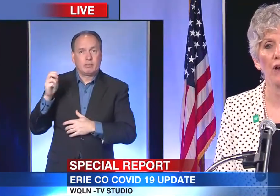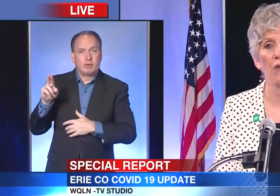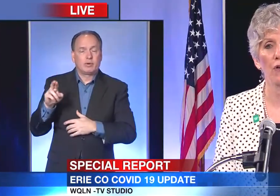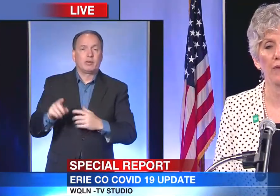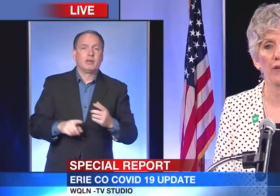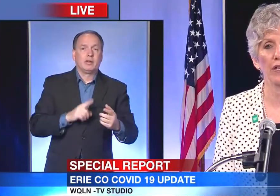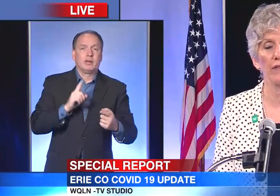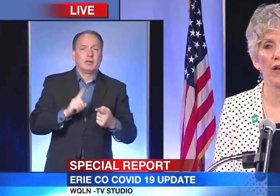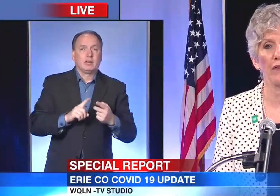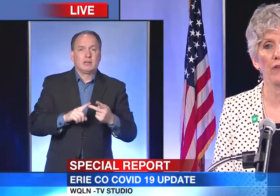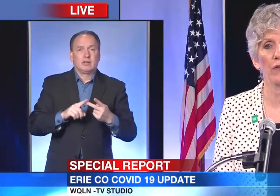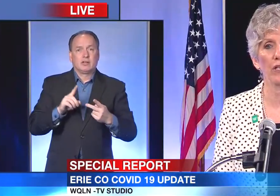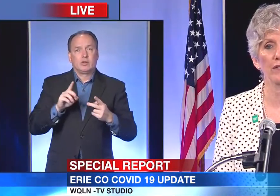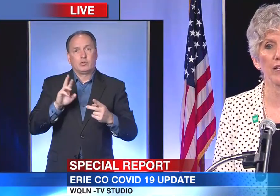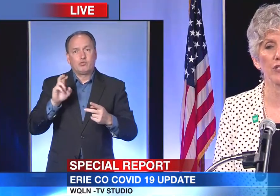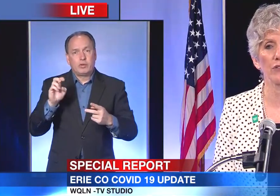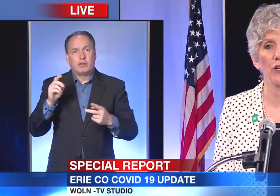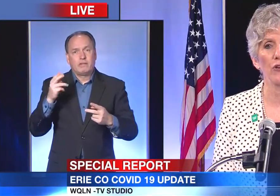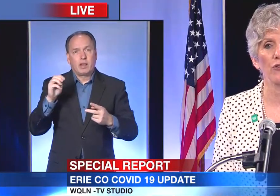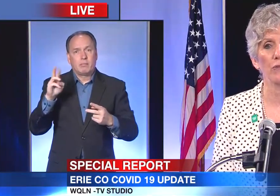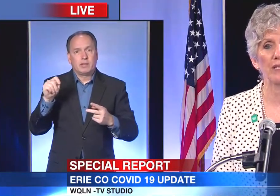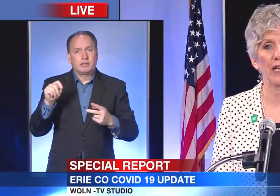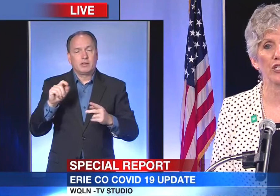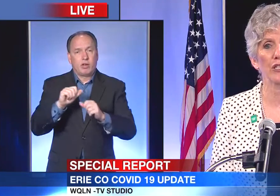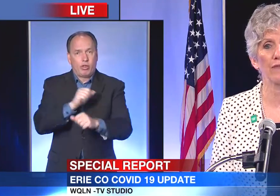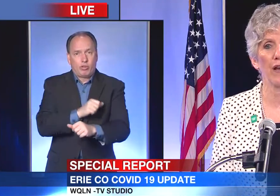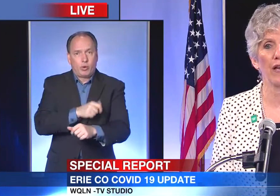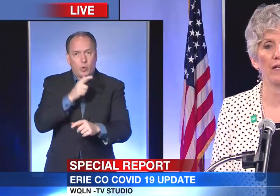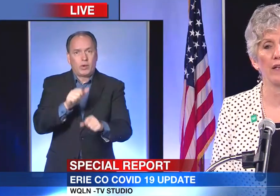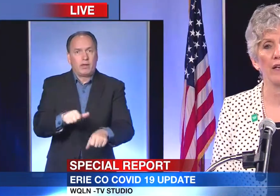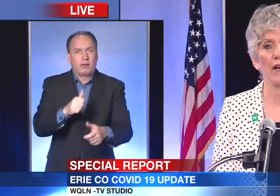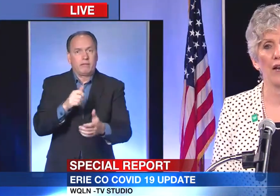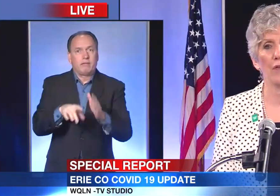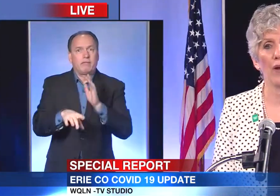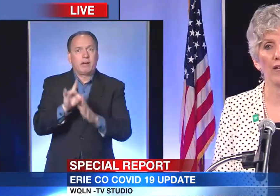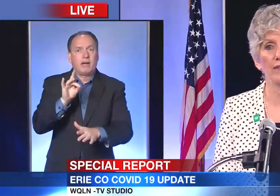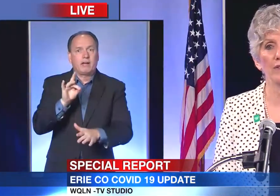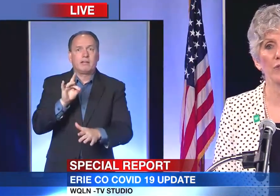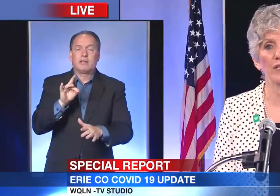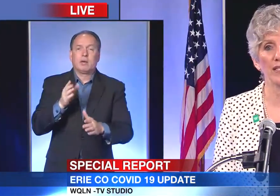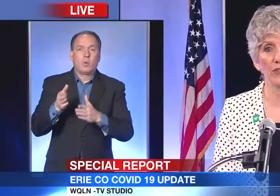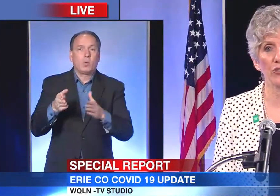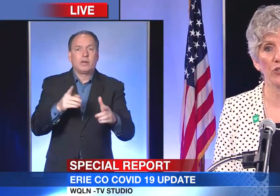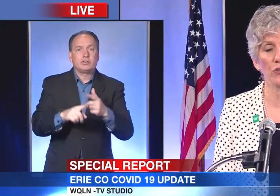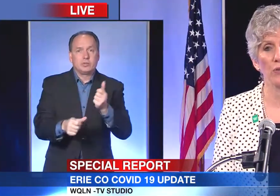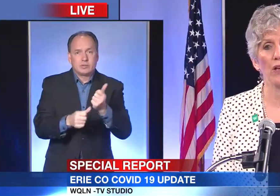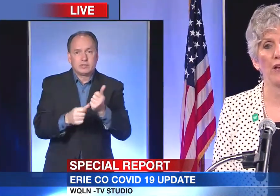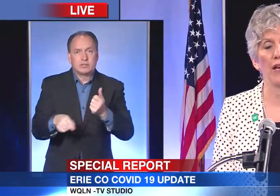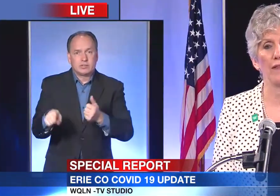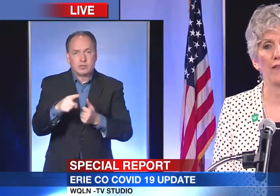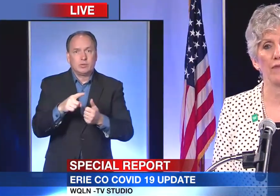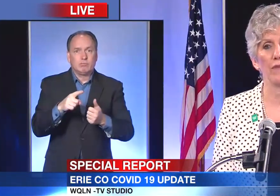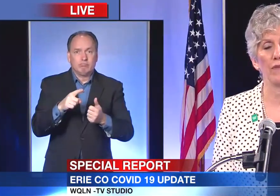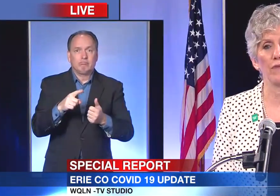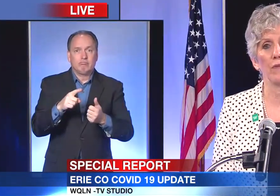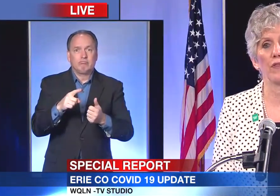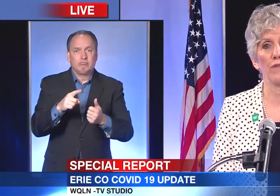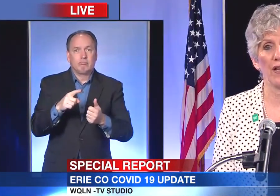WHETHER IT BE THE CHAMBER, THE ERIE COUNTY REDEVELOPMENT AUTHORITY, OR A MYRIAD OF OTHER ORGANIZATIONS, WHO COULD